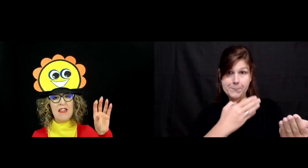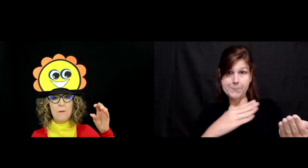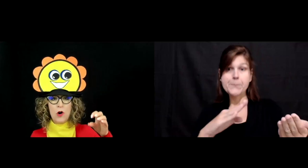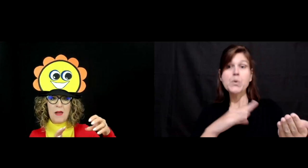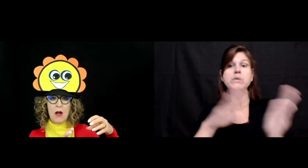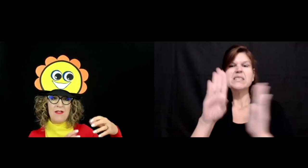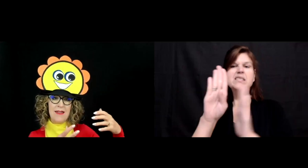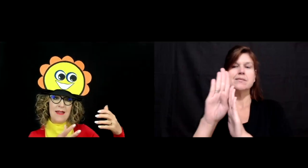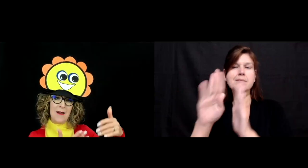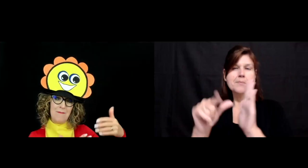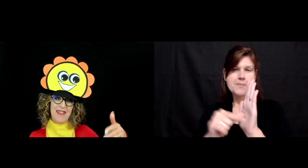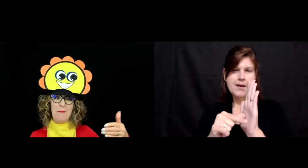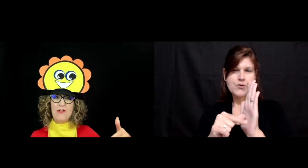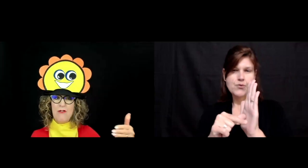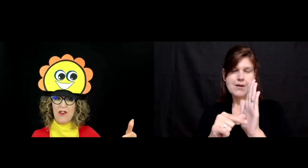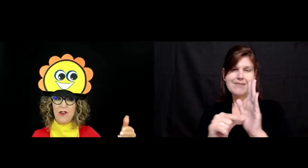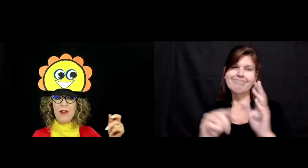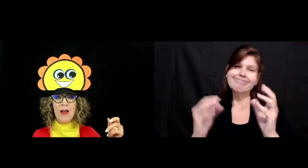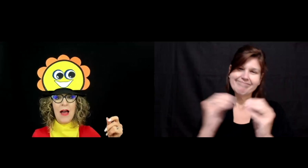but it's more because it's a demonstration.